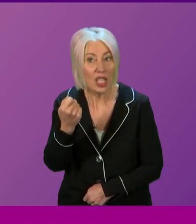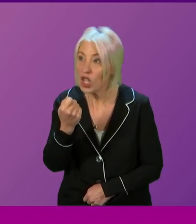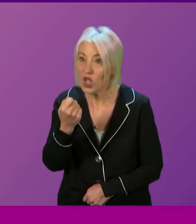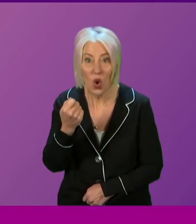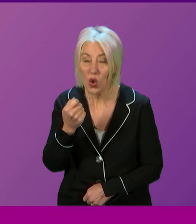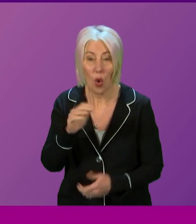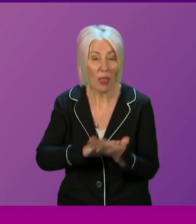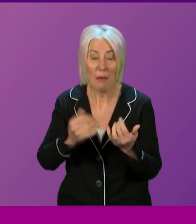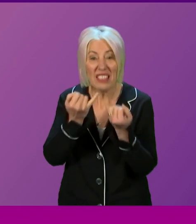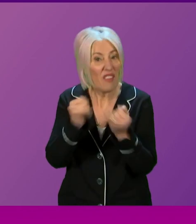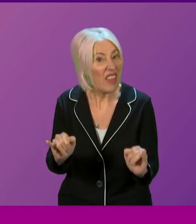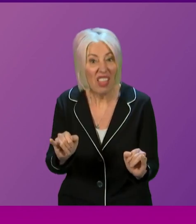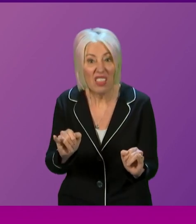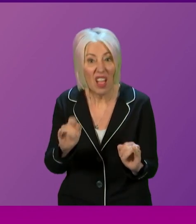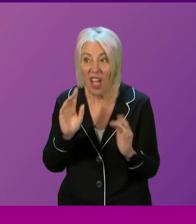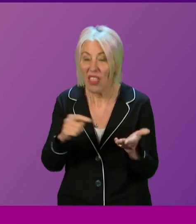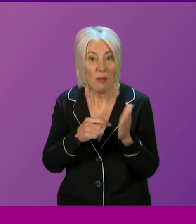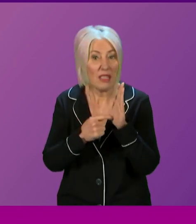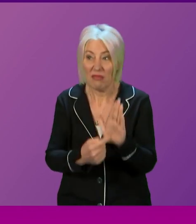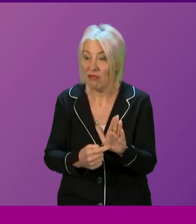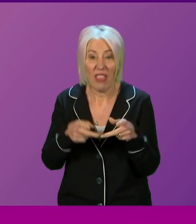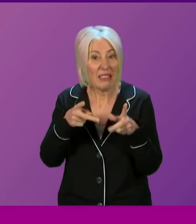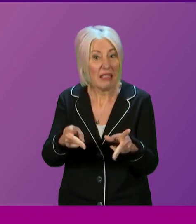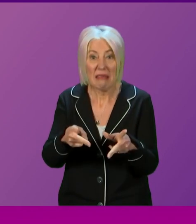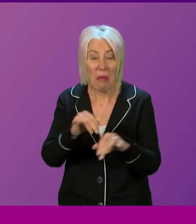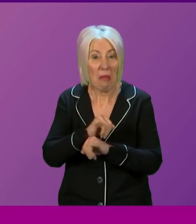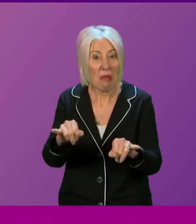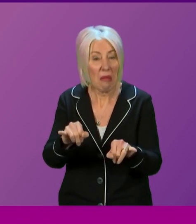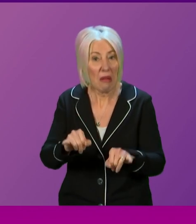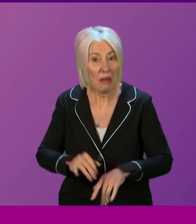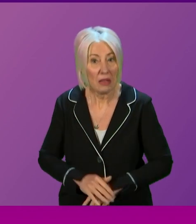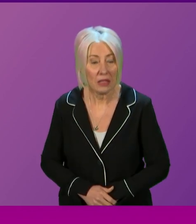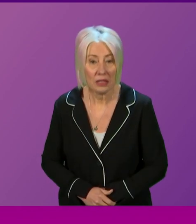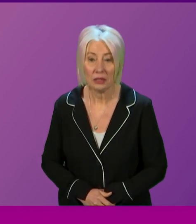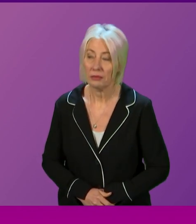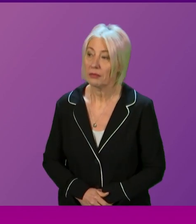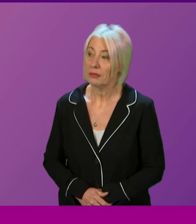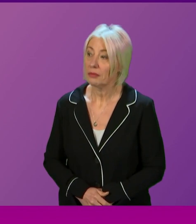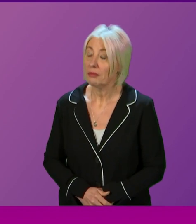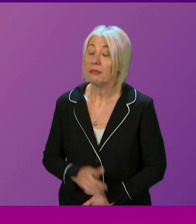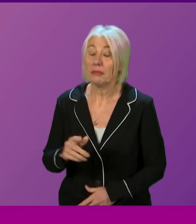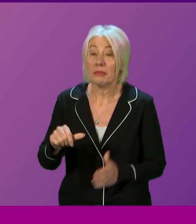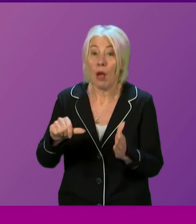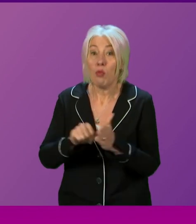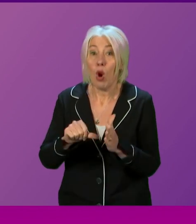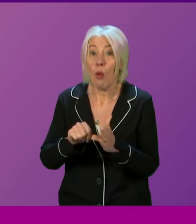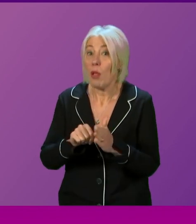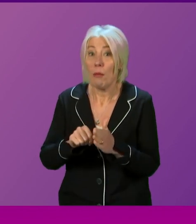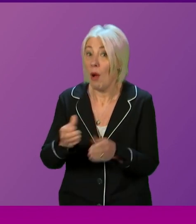It demonstrates that the system is being gamed. That was a problem long before Covid.